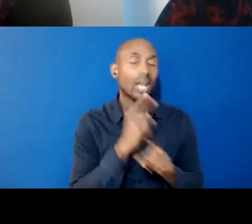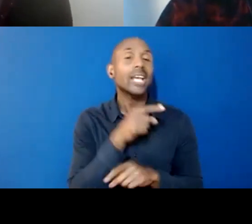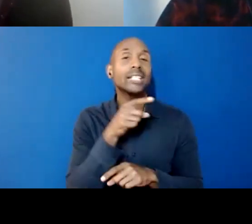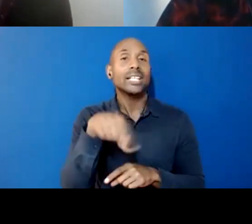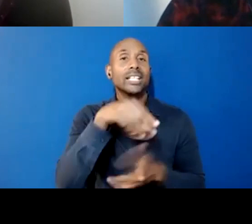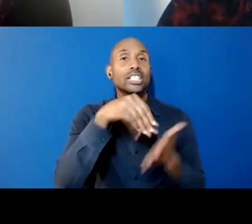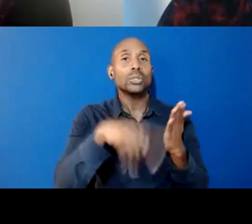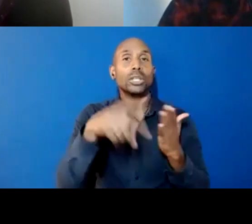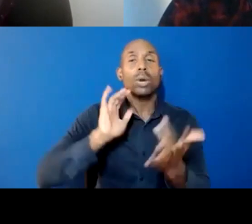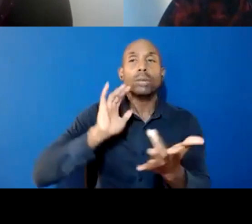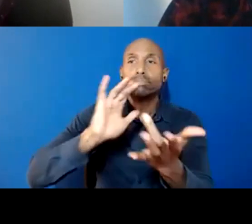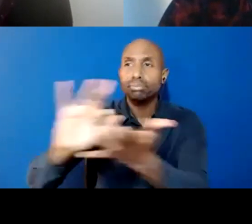and their application process.